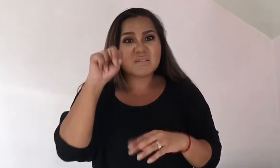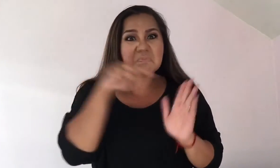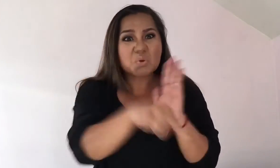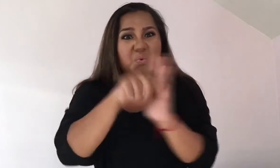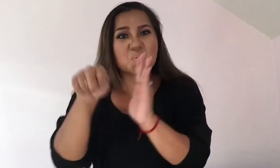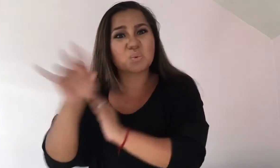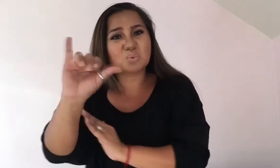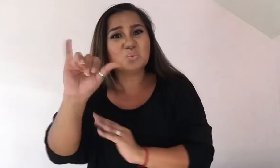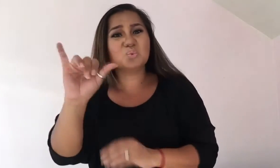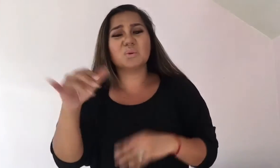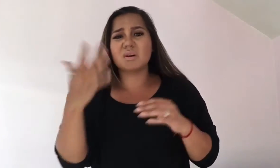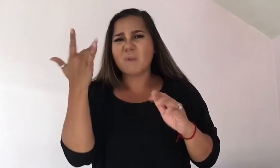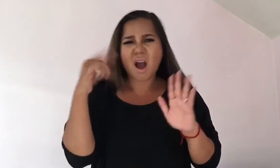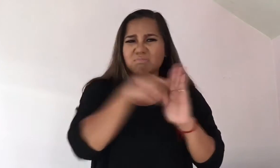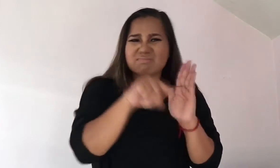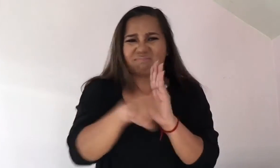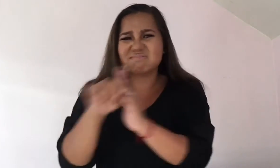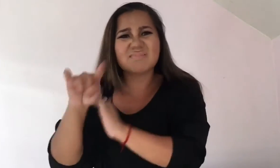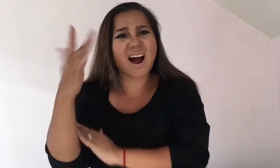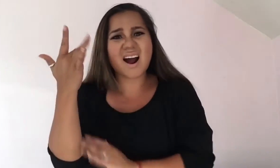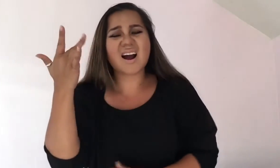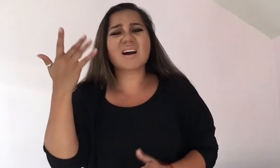even killed